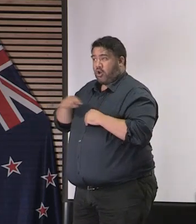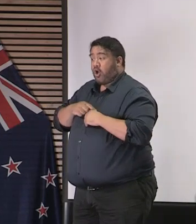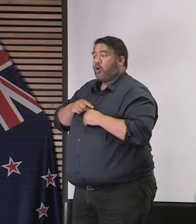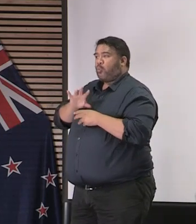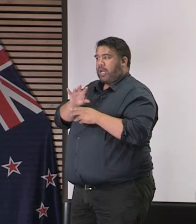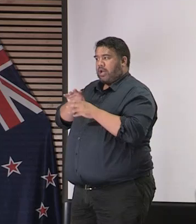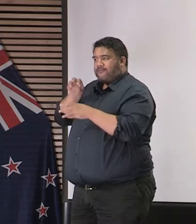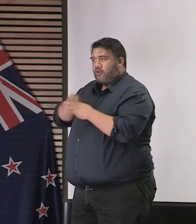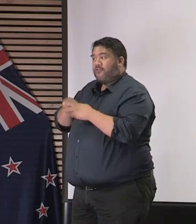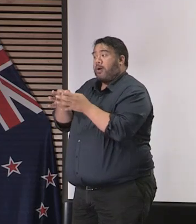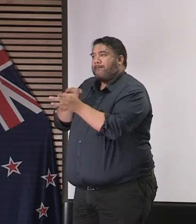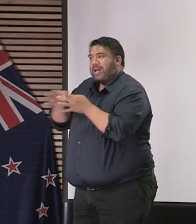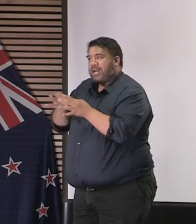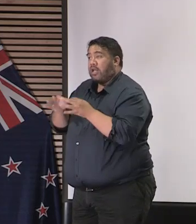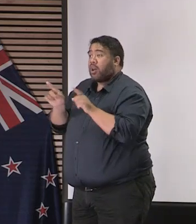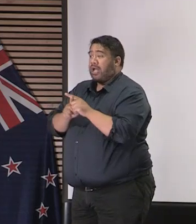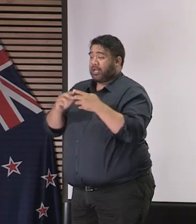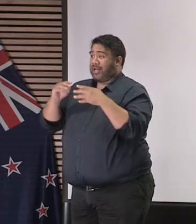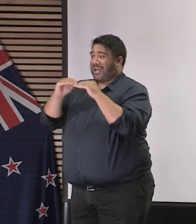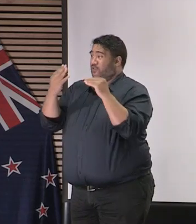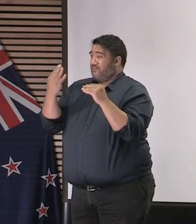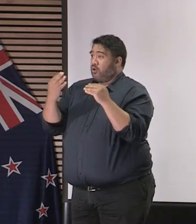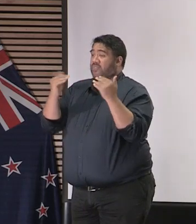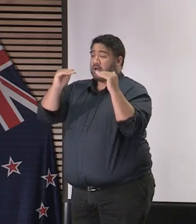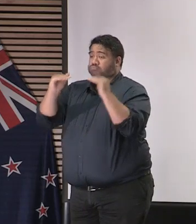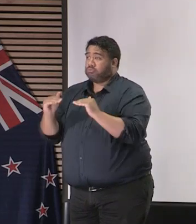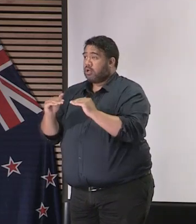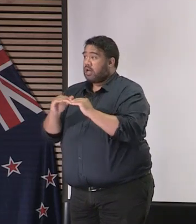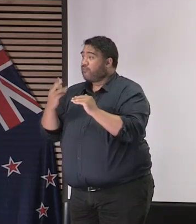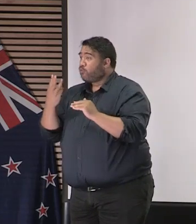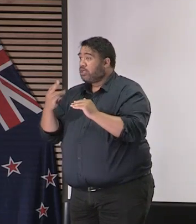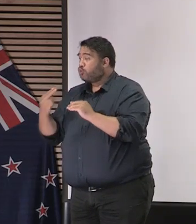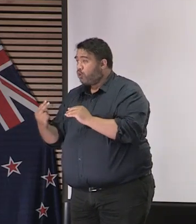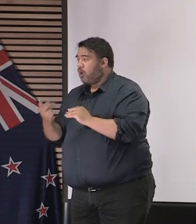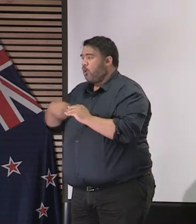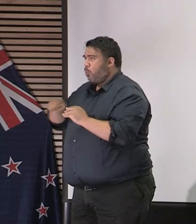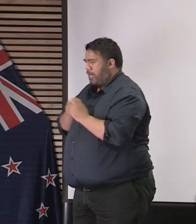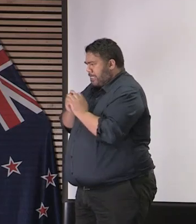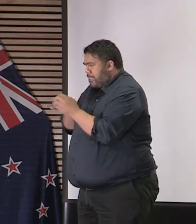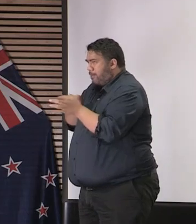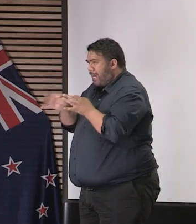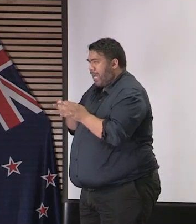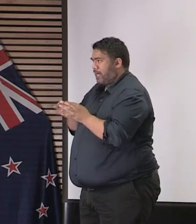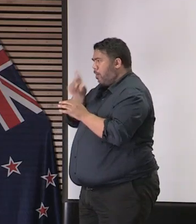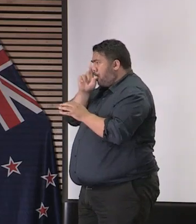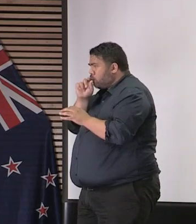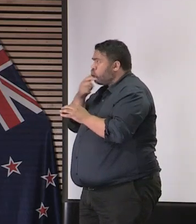3, for example, alert levels? The Minister of Education,